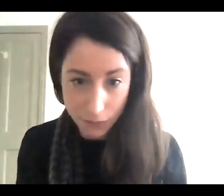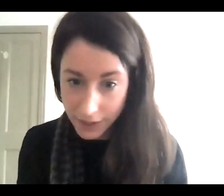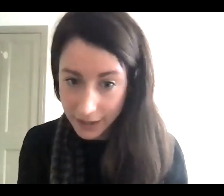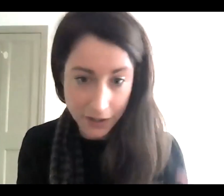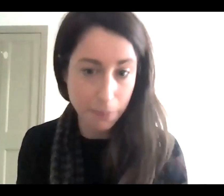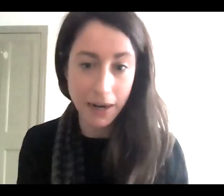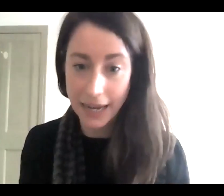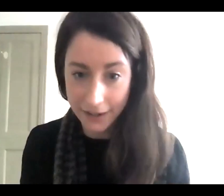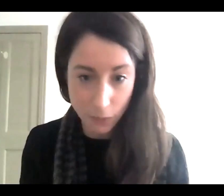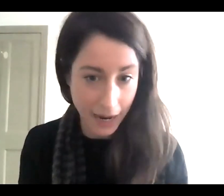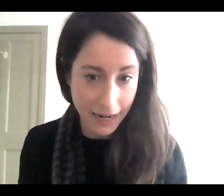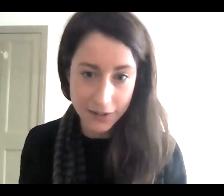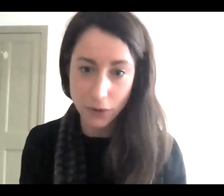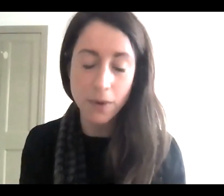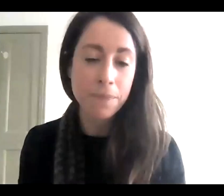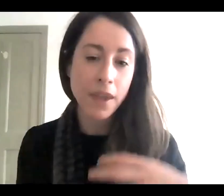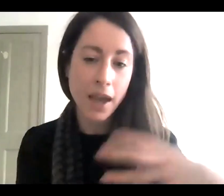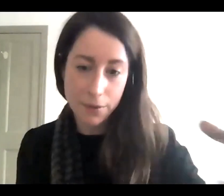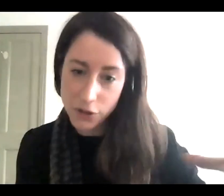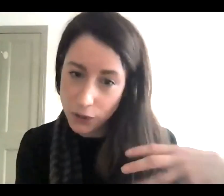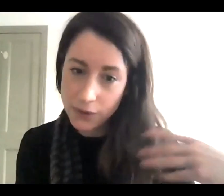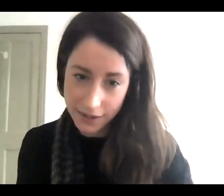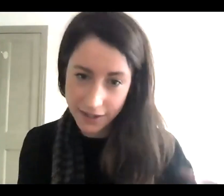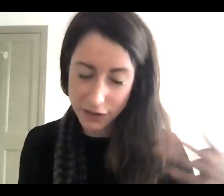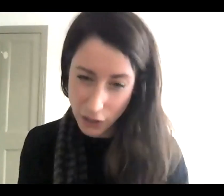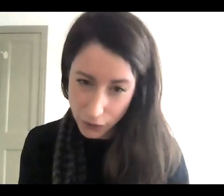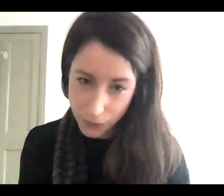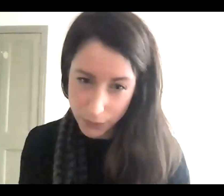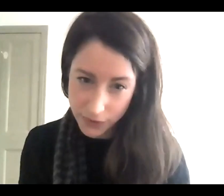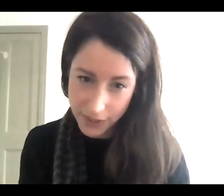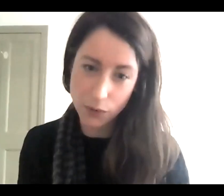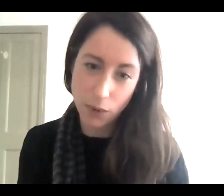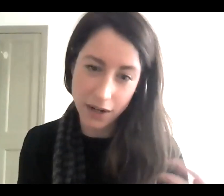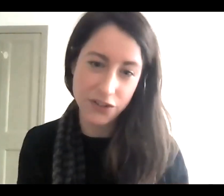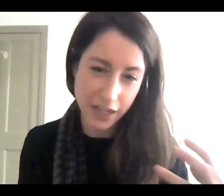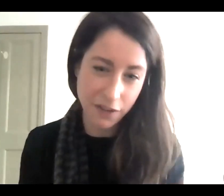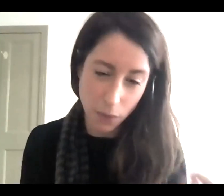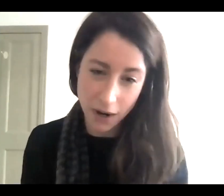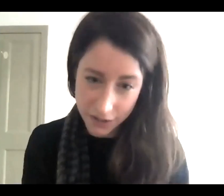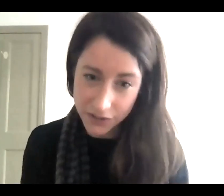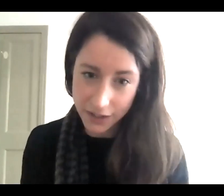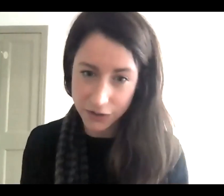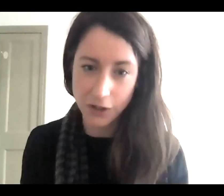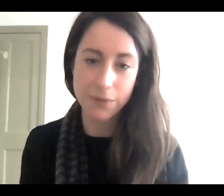written into the play as well, so I was using these as clues as to what Deevy wanted in terms